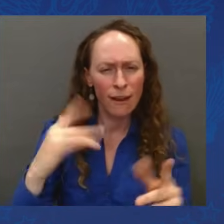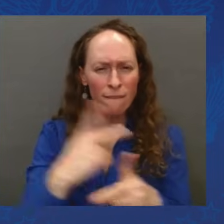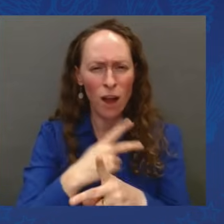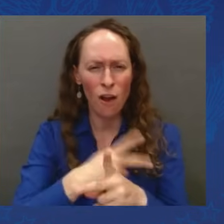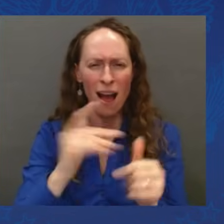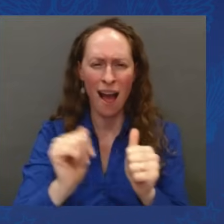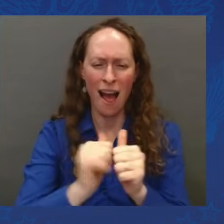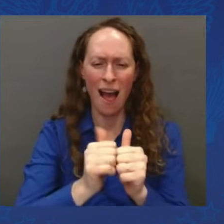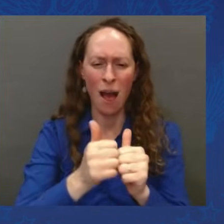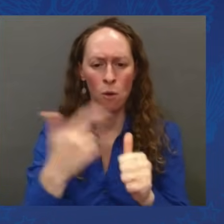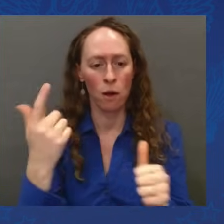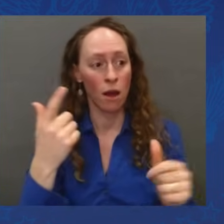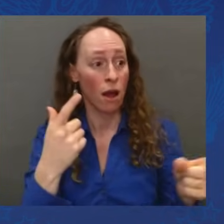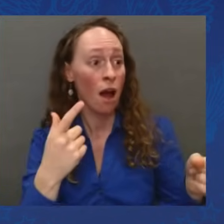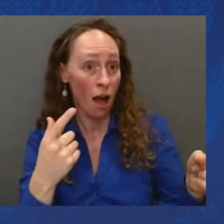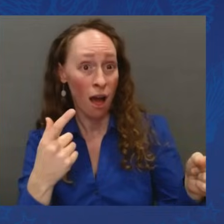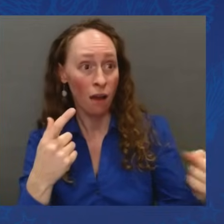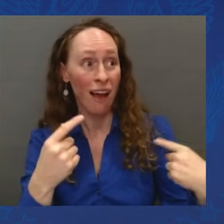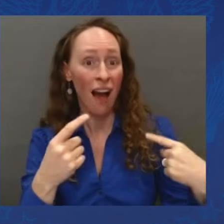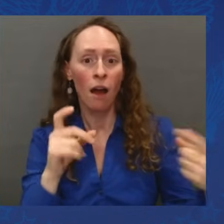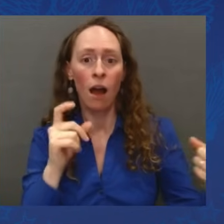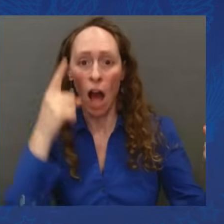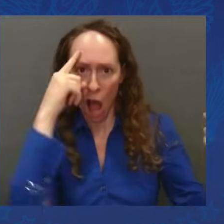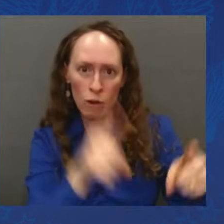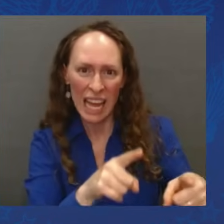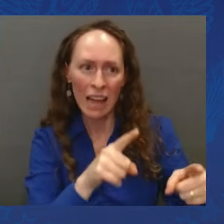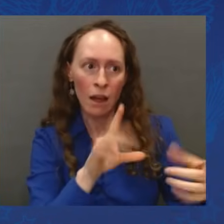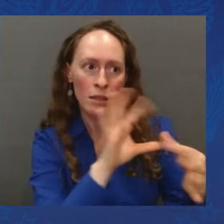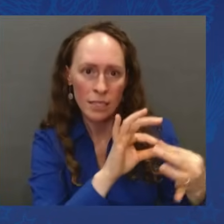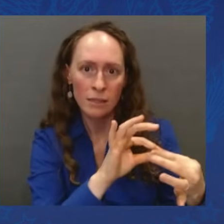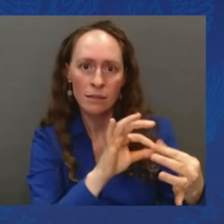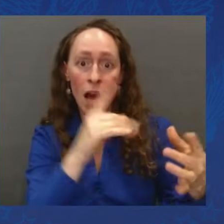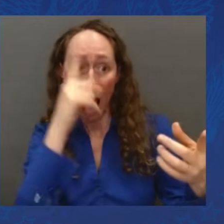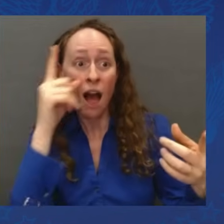but, most importantly, from my perspective, that are in the interests of the American people.